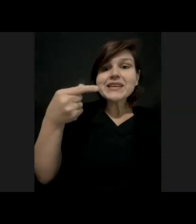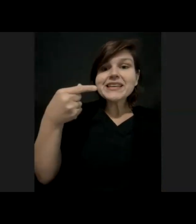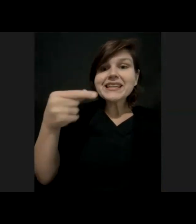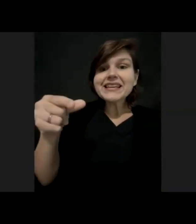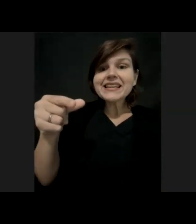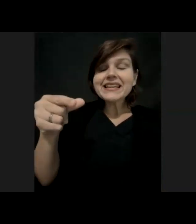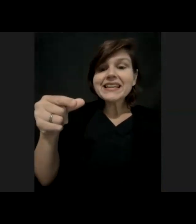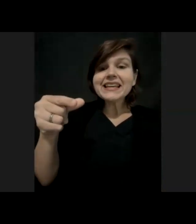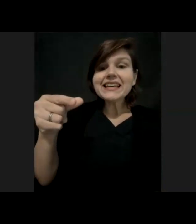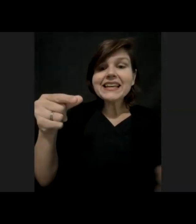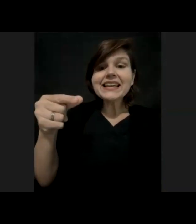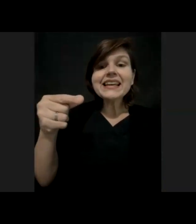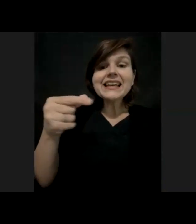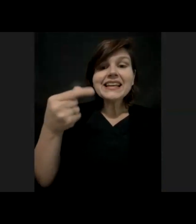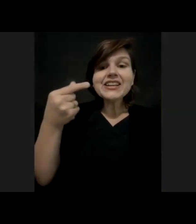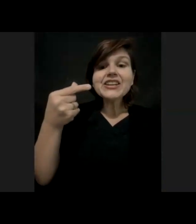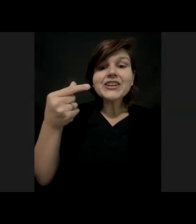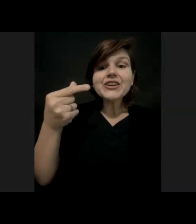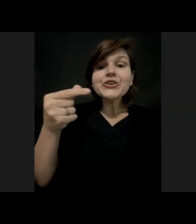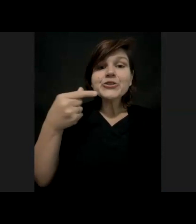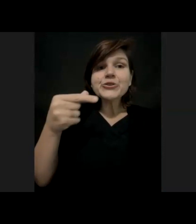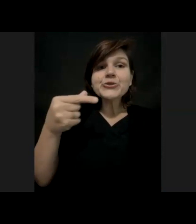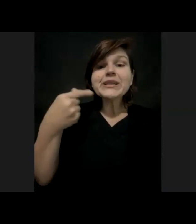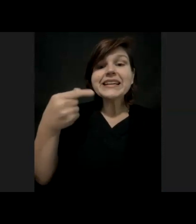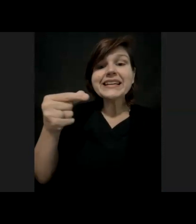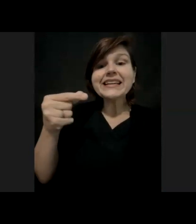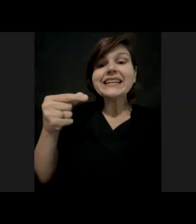A beautiful sparkly green sock.